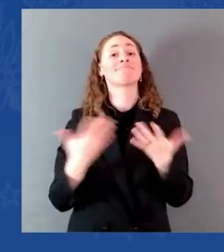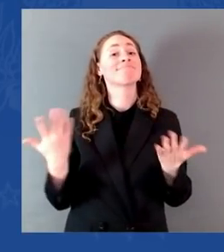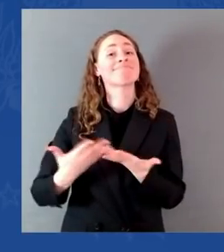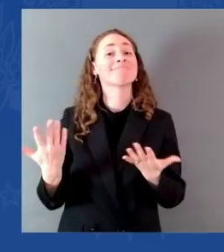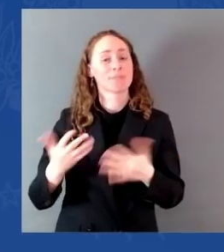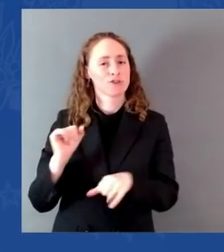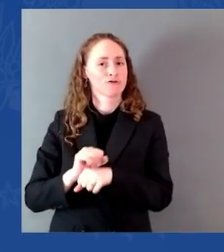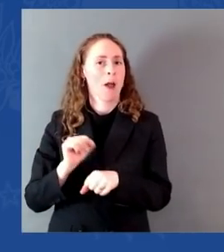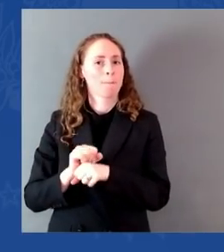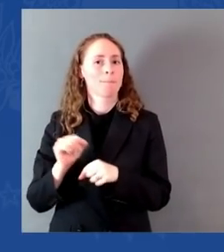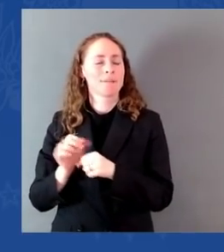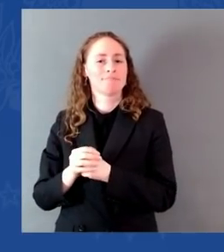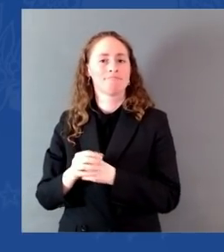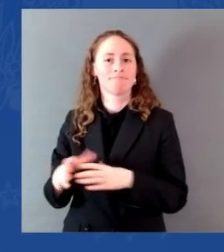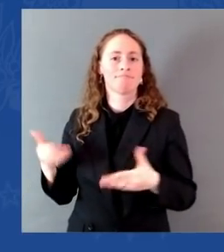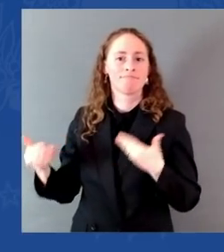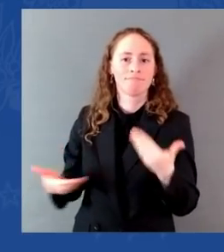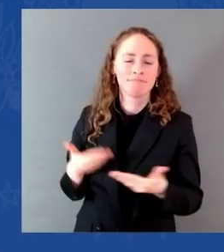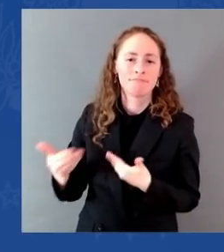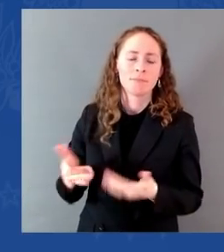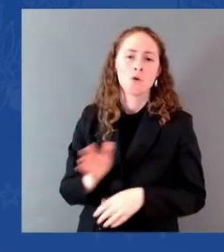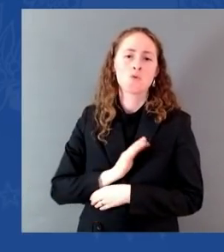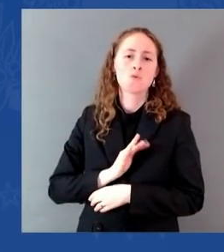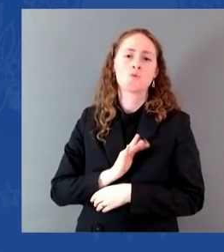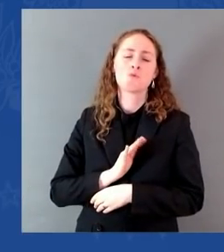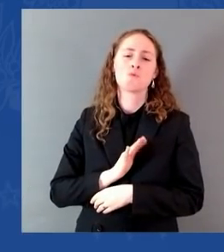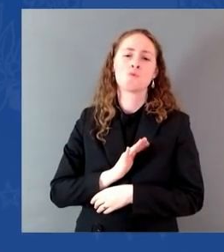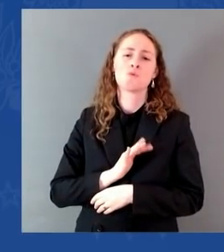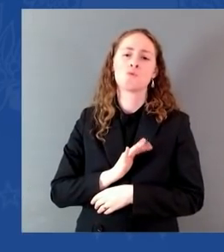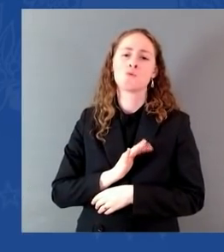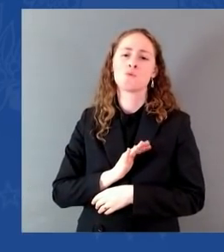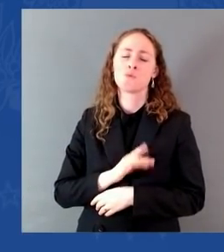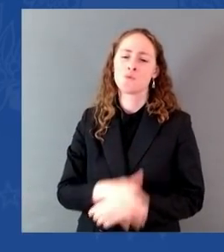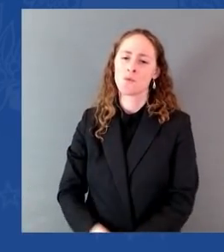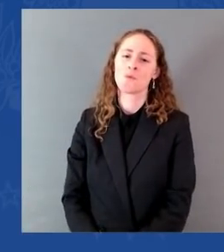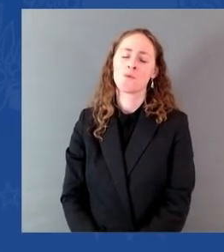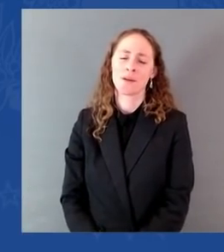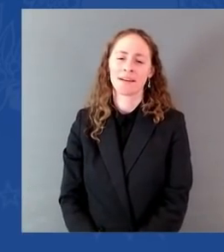save about 2,000 bucks a year. That's a big deal for someone making 50,